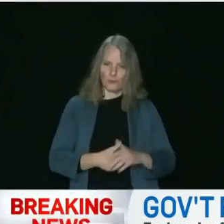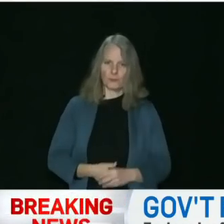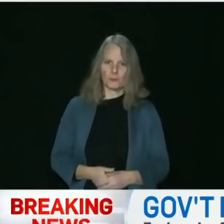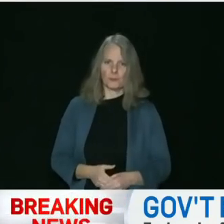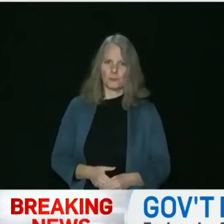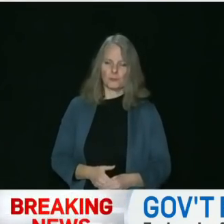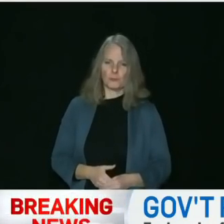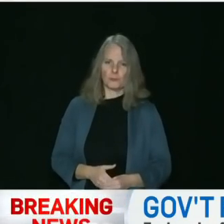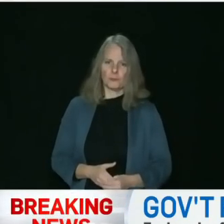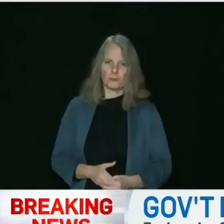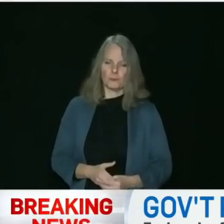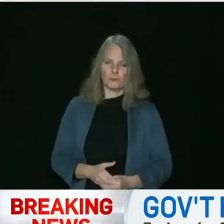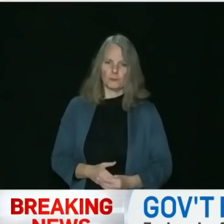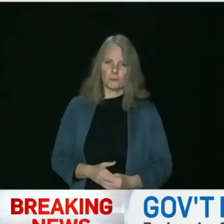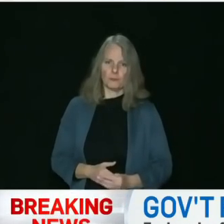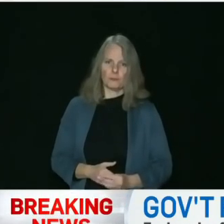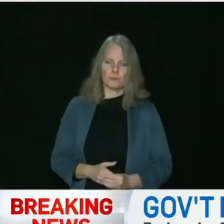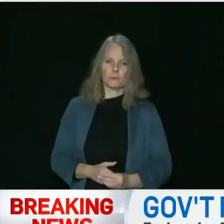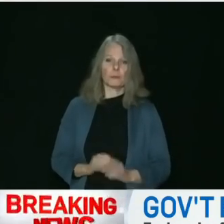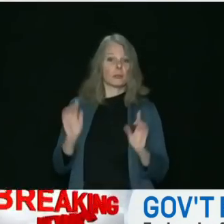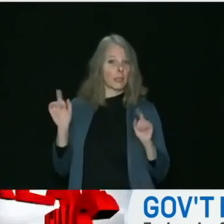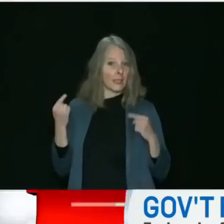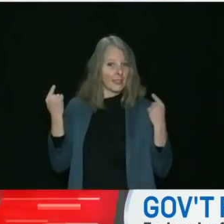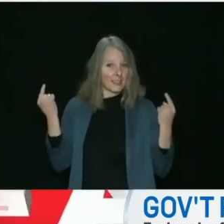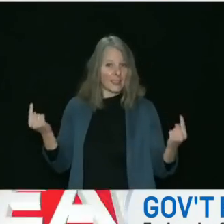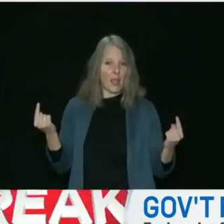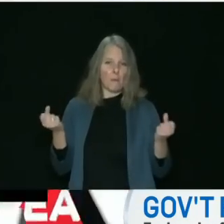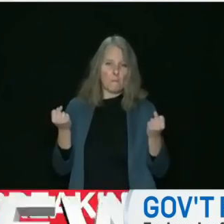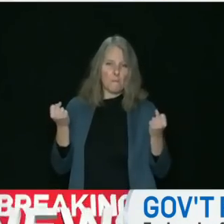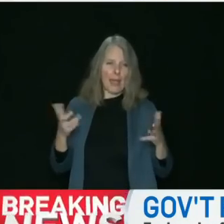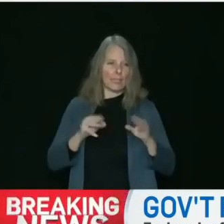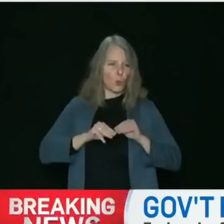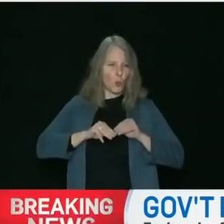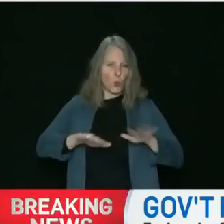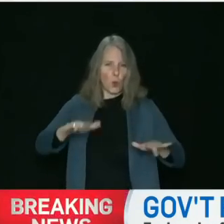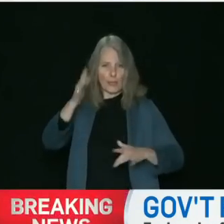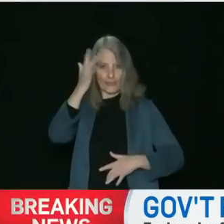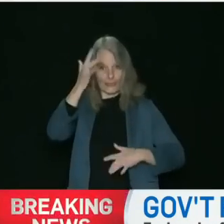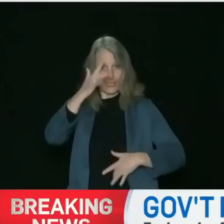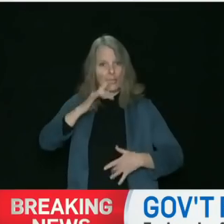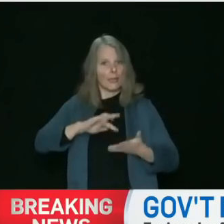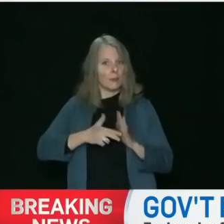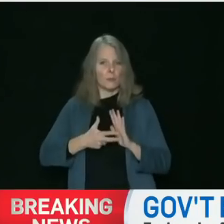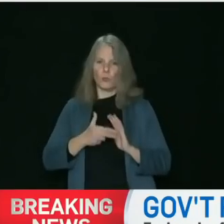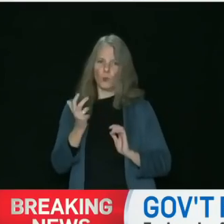BY THE INCREASE OF NUMBER OF SICK EMPLOYEES WHO HAVE TO